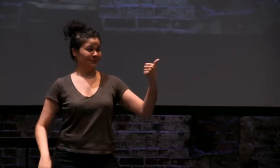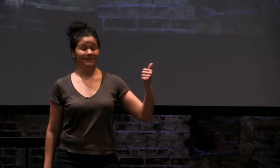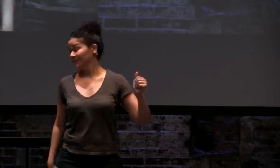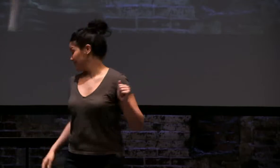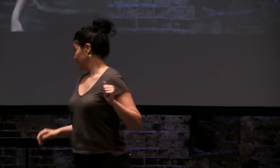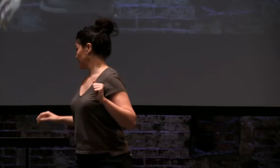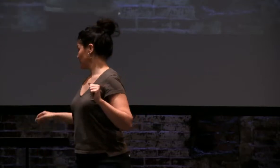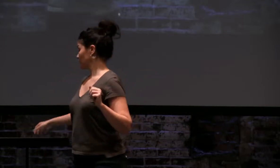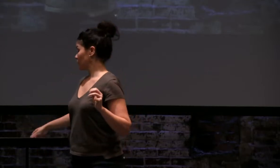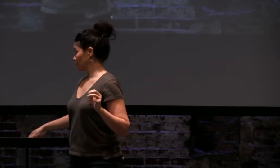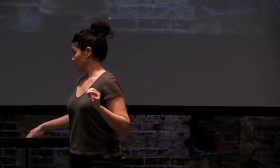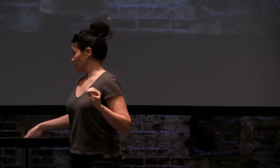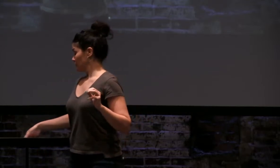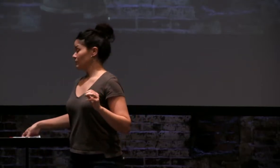but if you do, this is your chance.